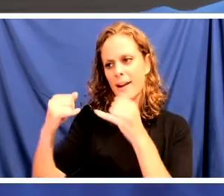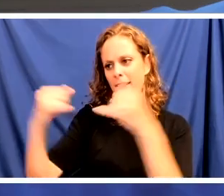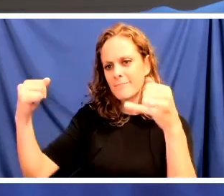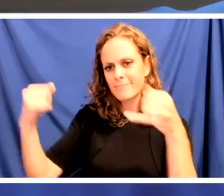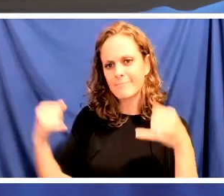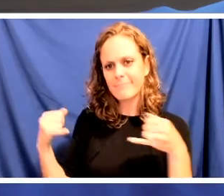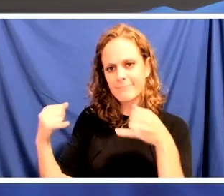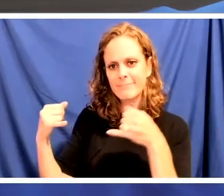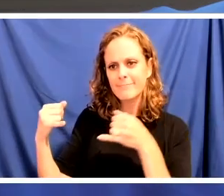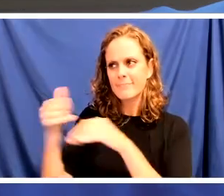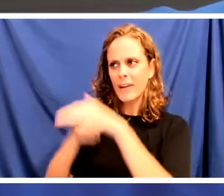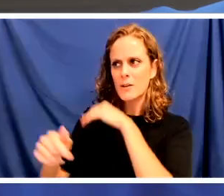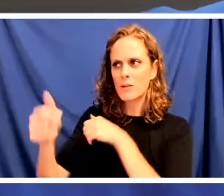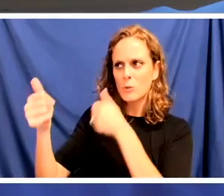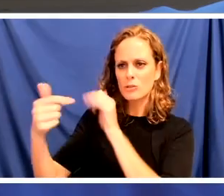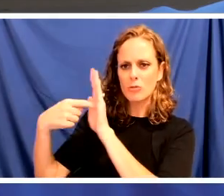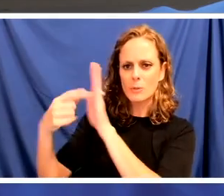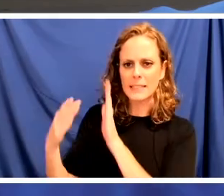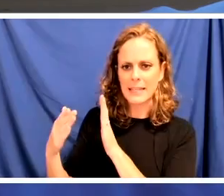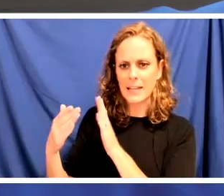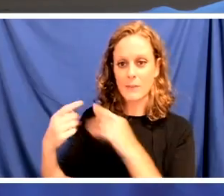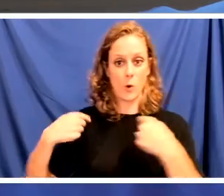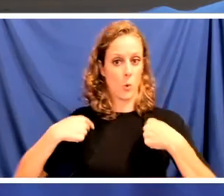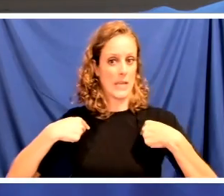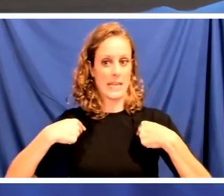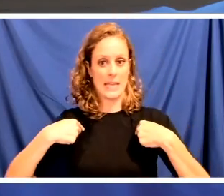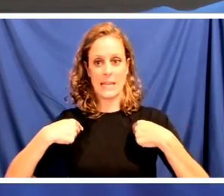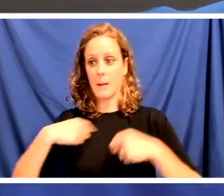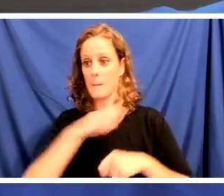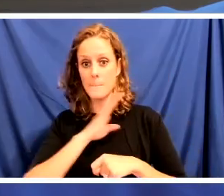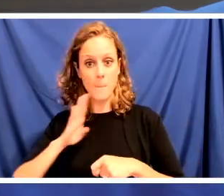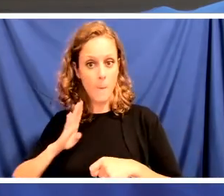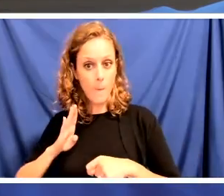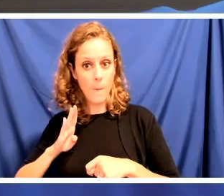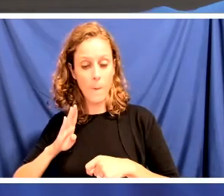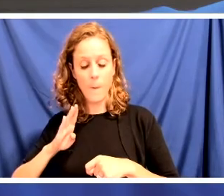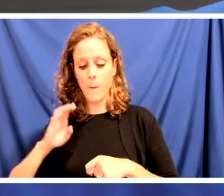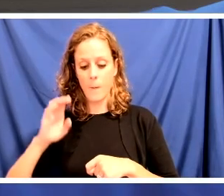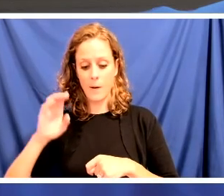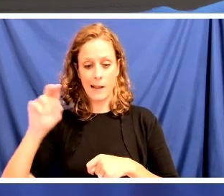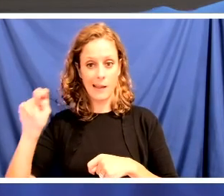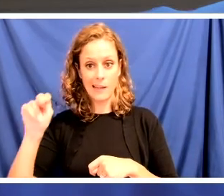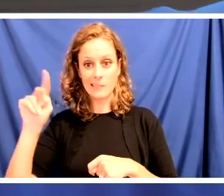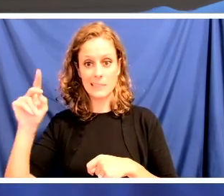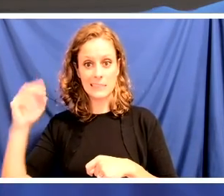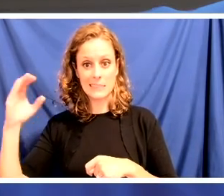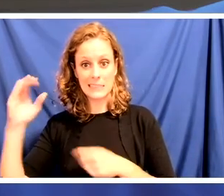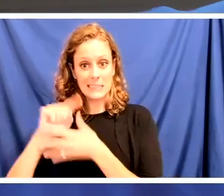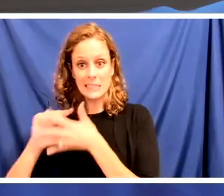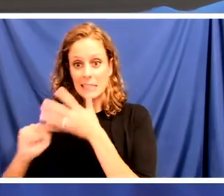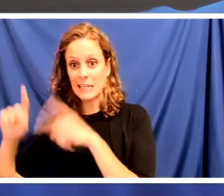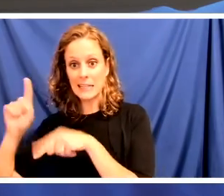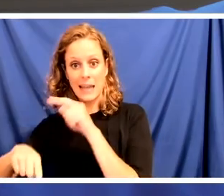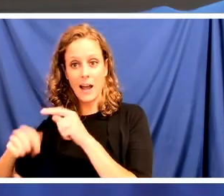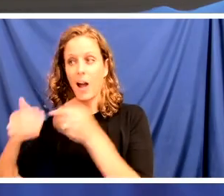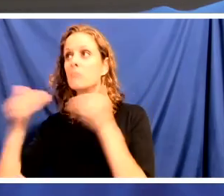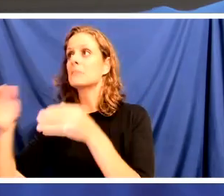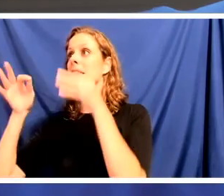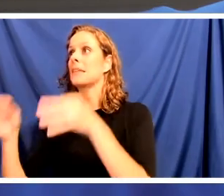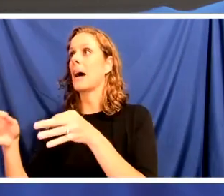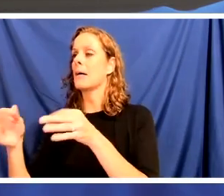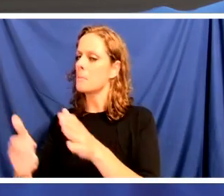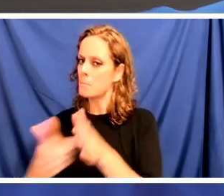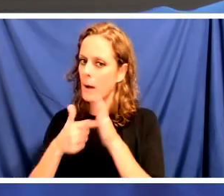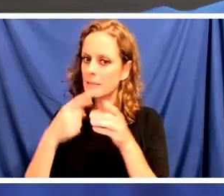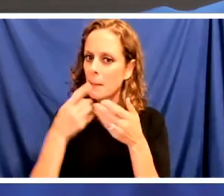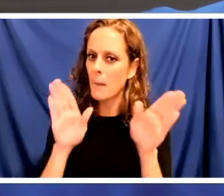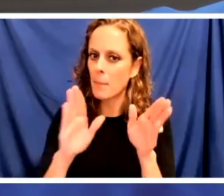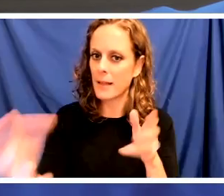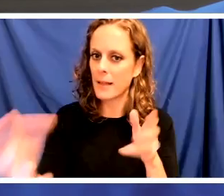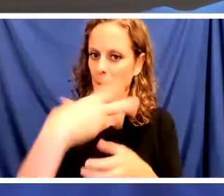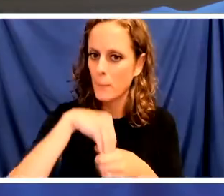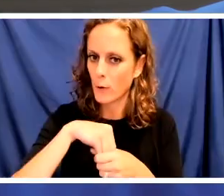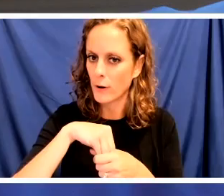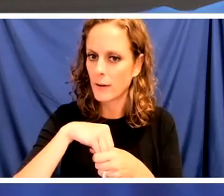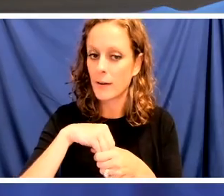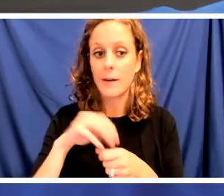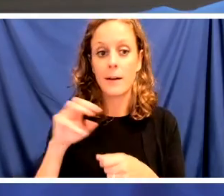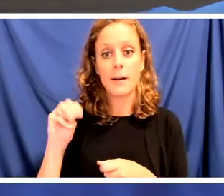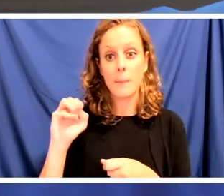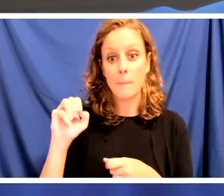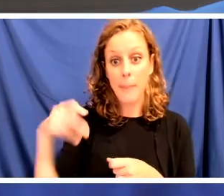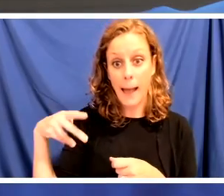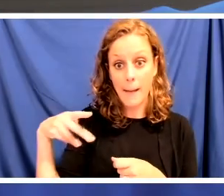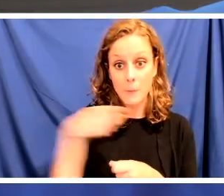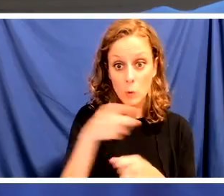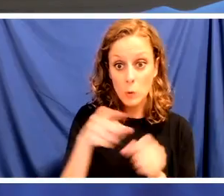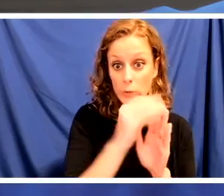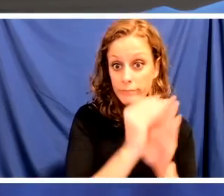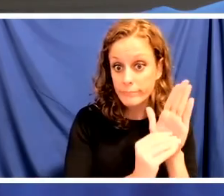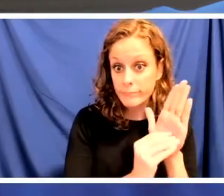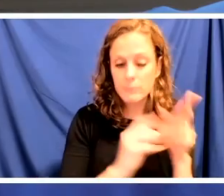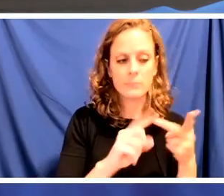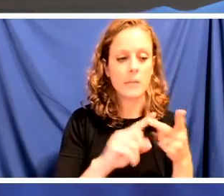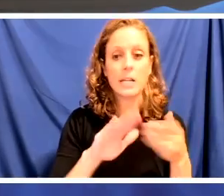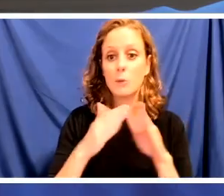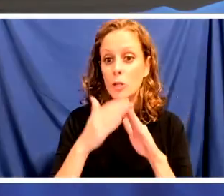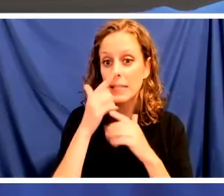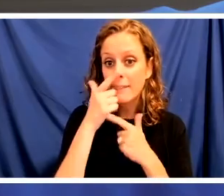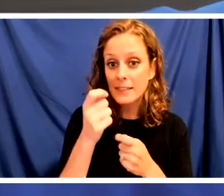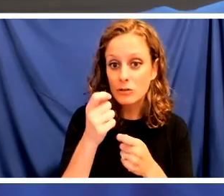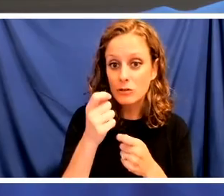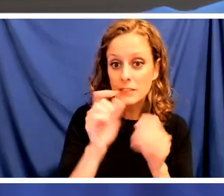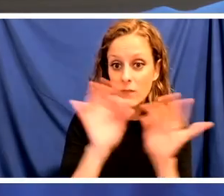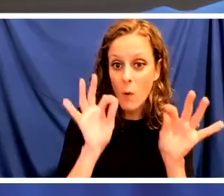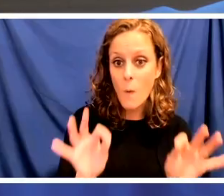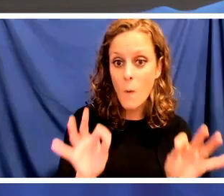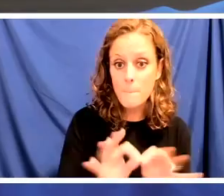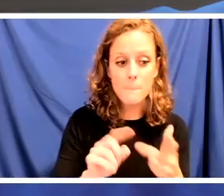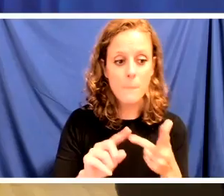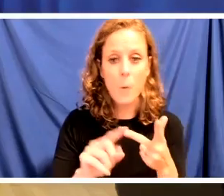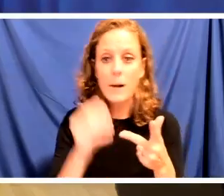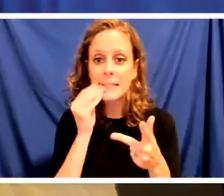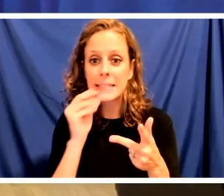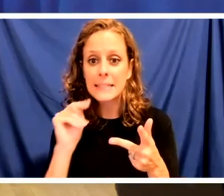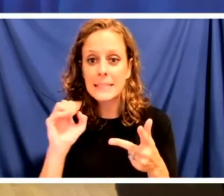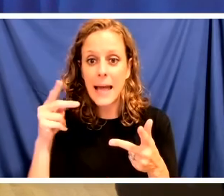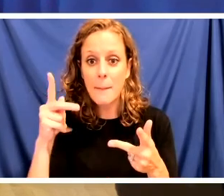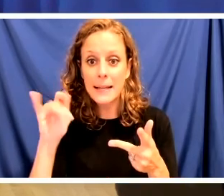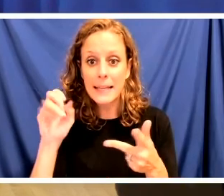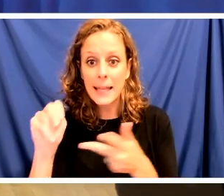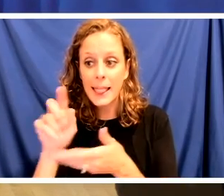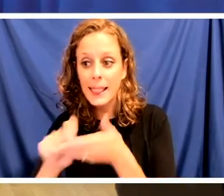SacGov: We can't make those decisions and the board can't or demographers can't make that decision without the public input that's why whether it's the maps communities of interest form or as Doug mentioned just notes on a napkin or your testimony today makes makes a big difference.